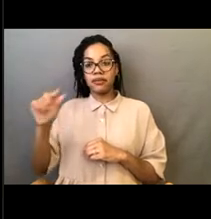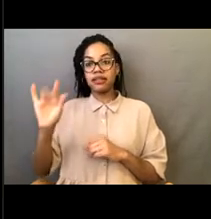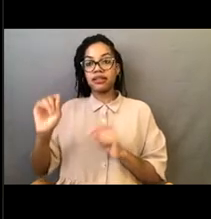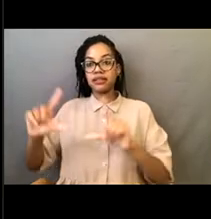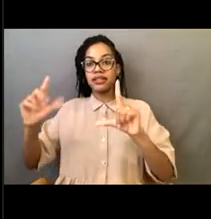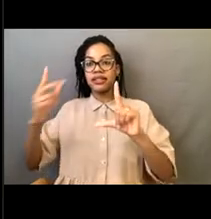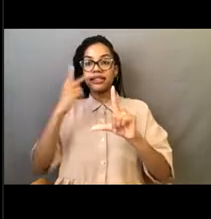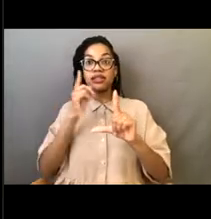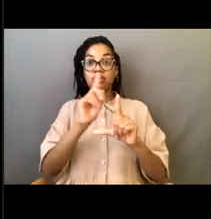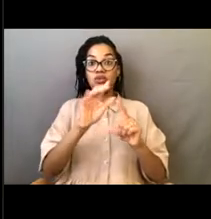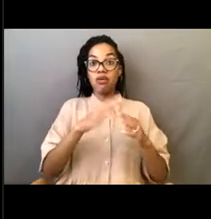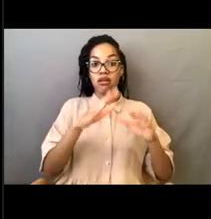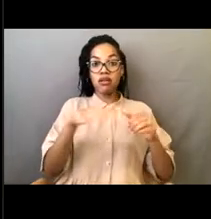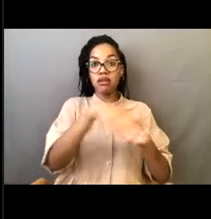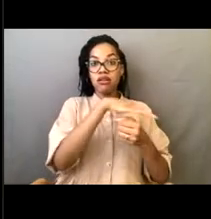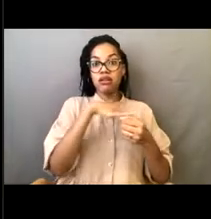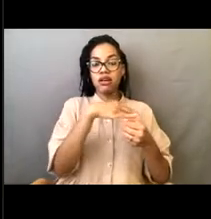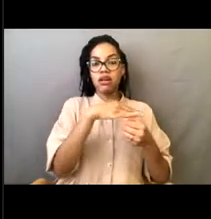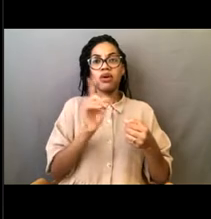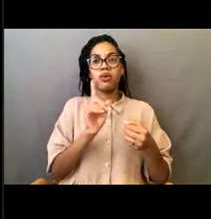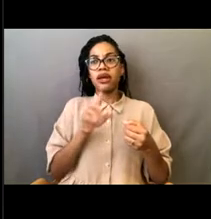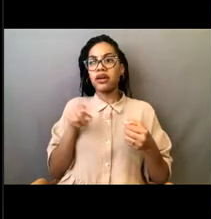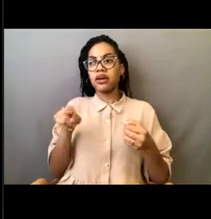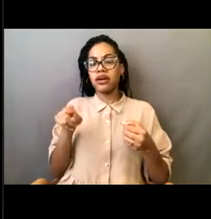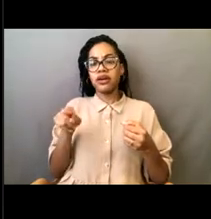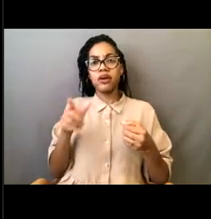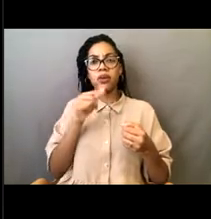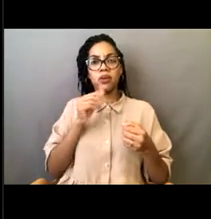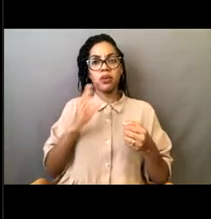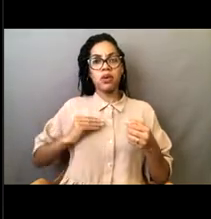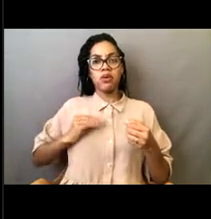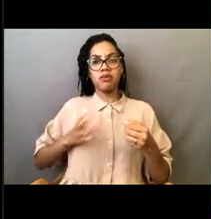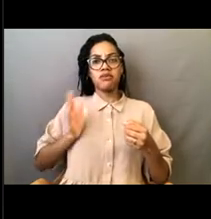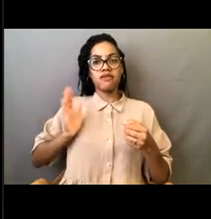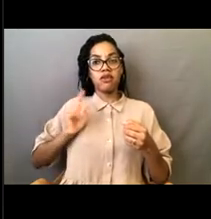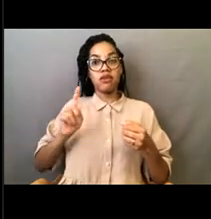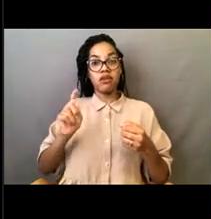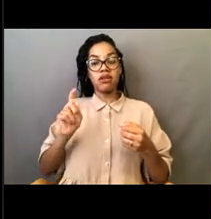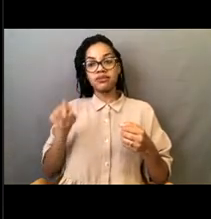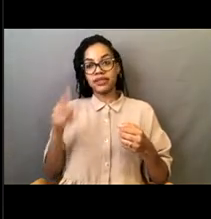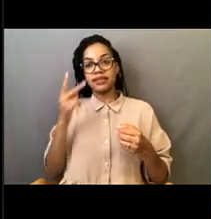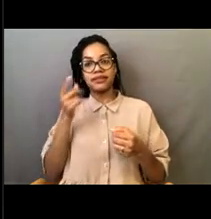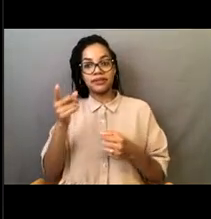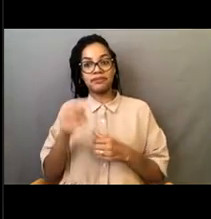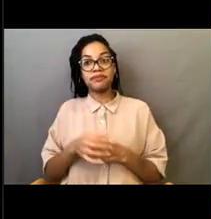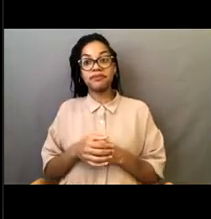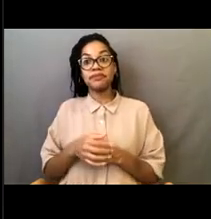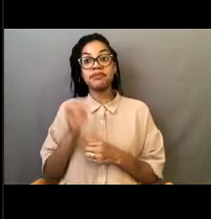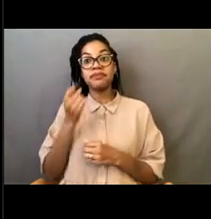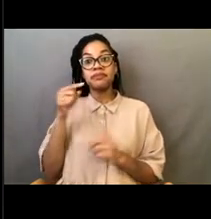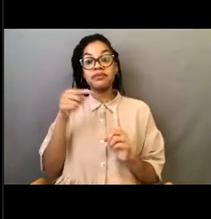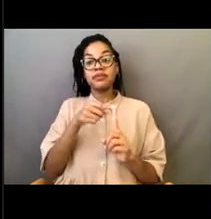that for at least the last 11,000 years, here in the Champlain Watershed, it has been the homeland and ancestral territory of the Abenaki,